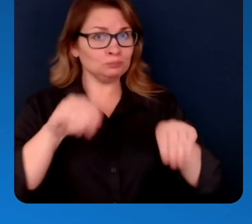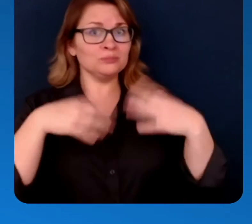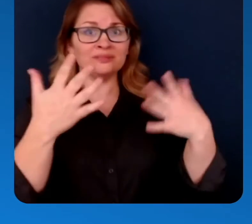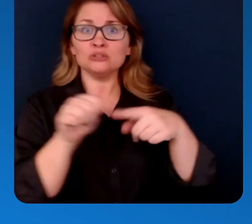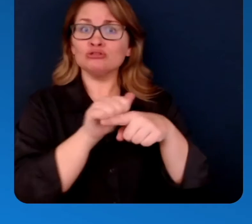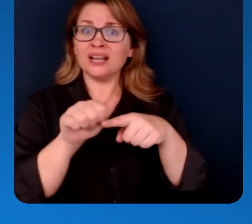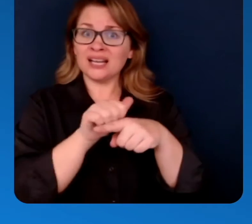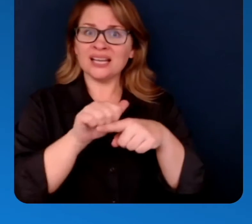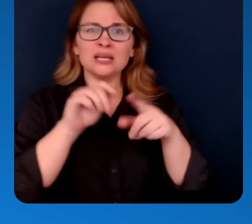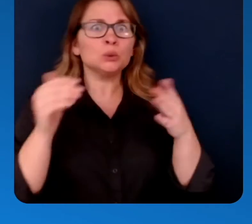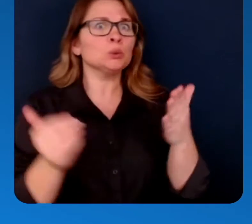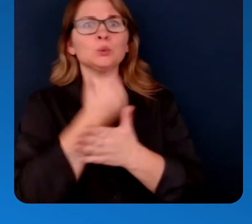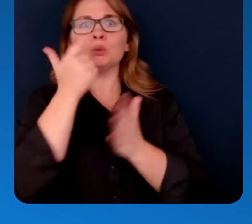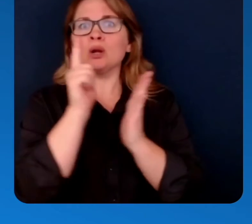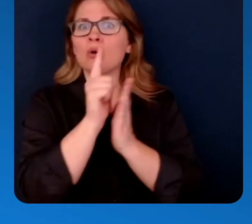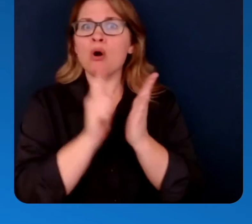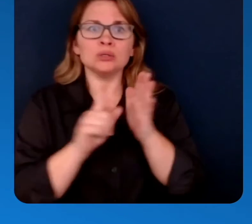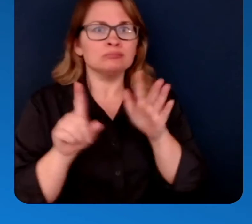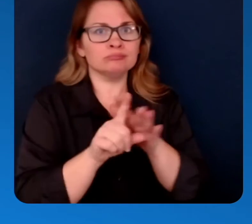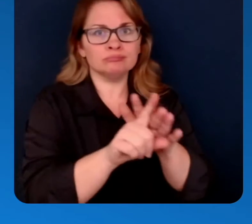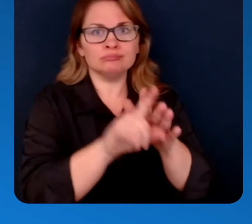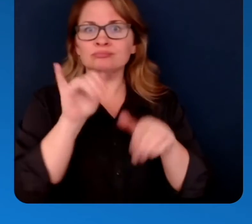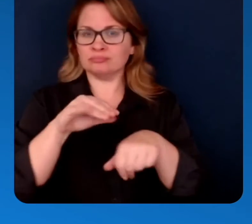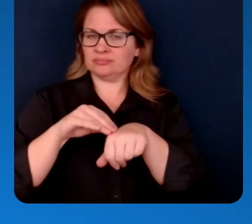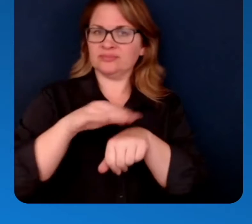that affects domestic and sexual assault victims.